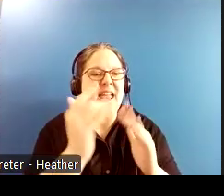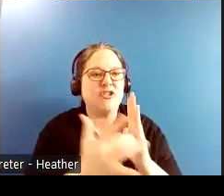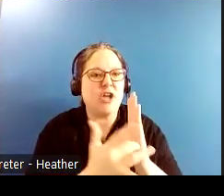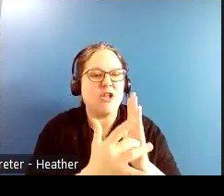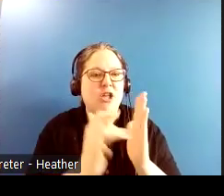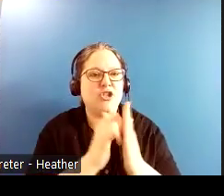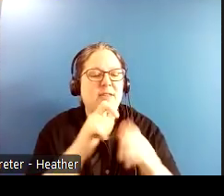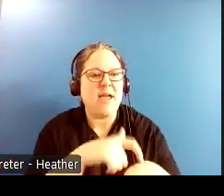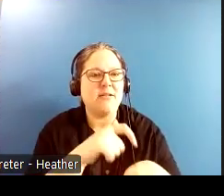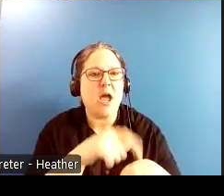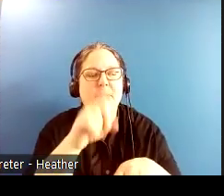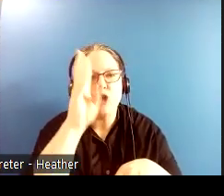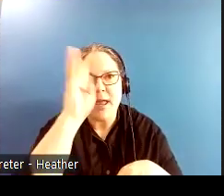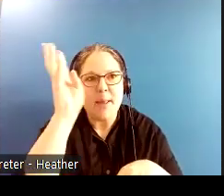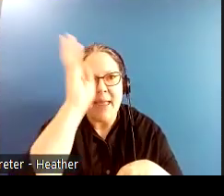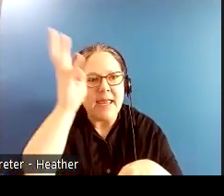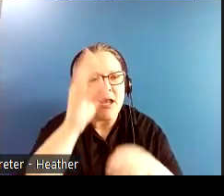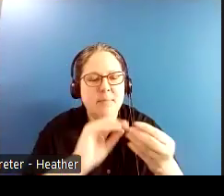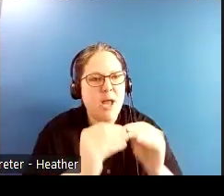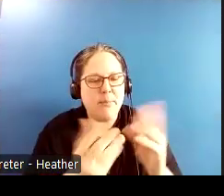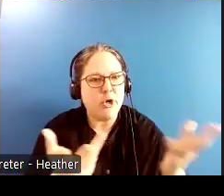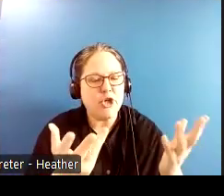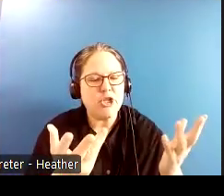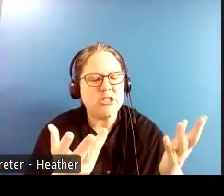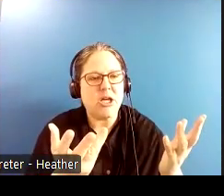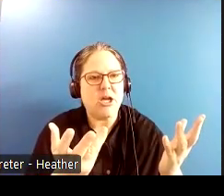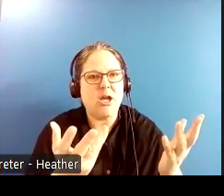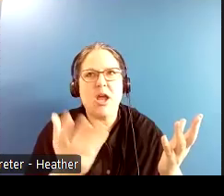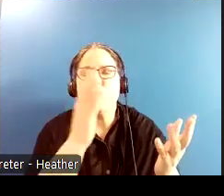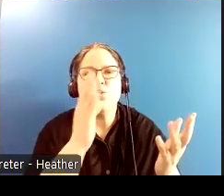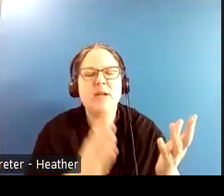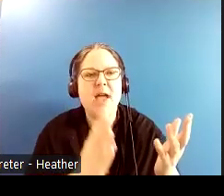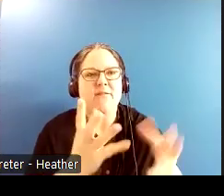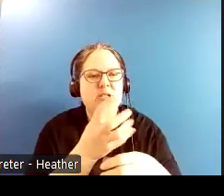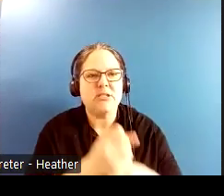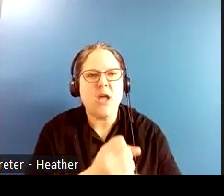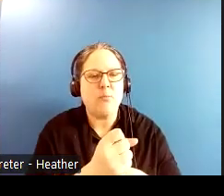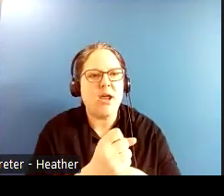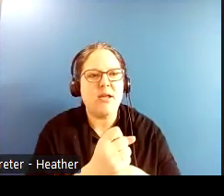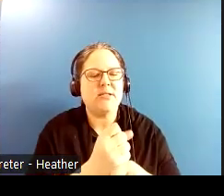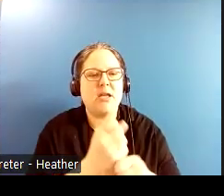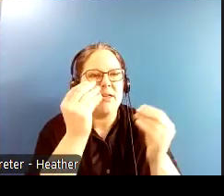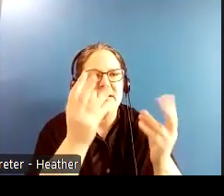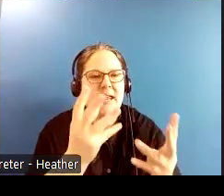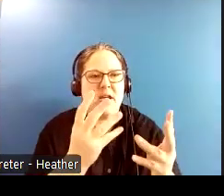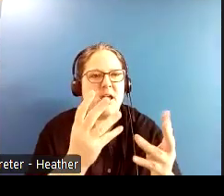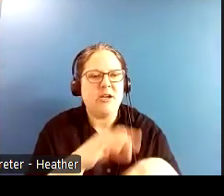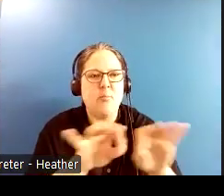numbers. it never occurs to you to summarize the data in any kind of important or systematic way.